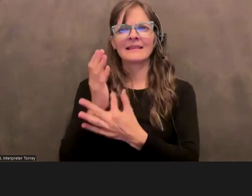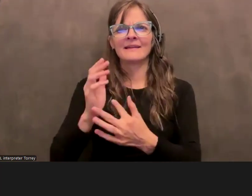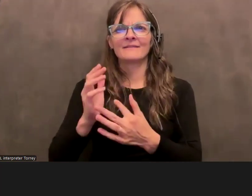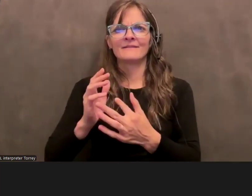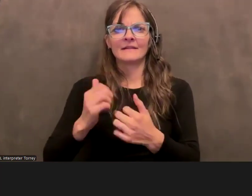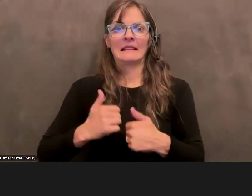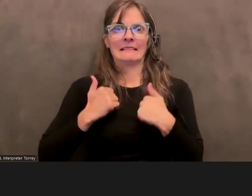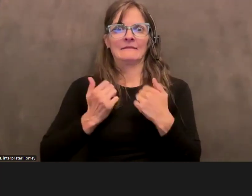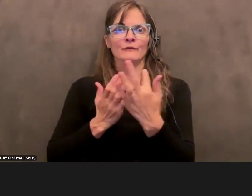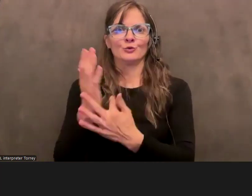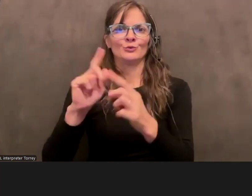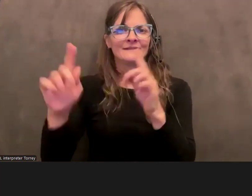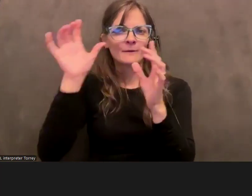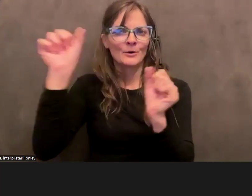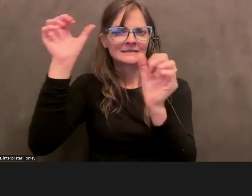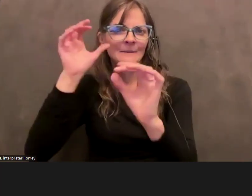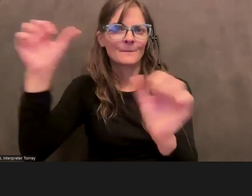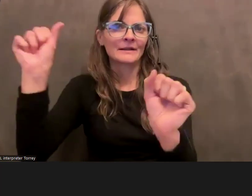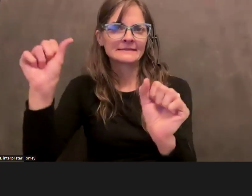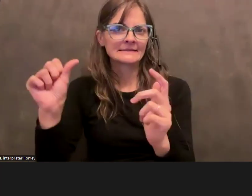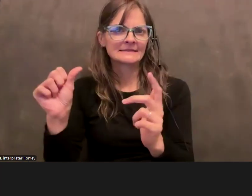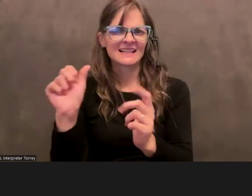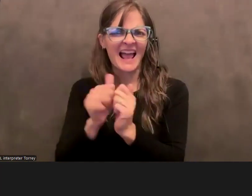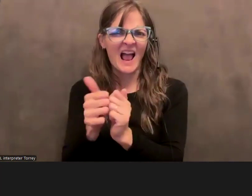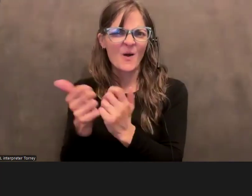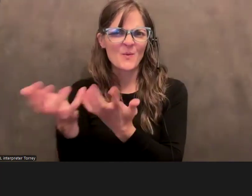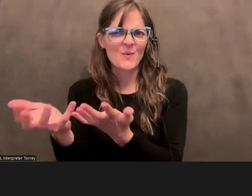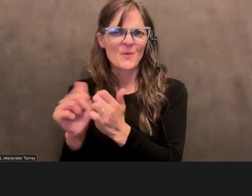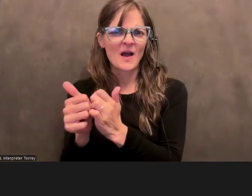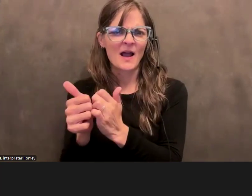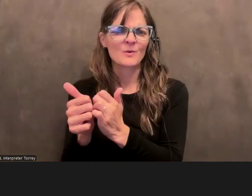workforce is, everybody is having a struggle with it.